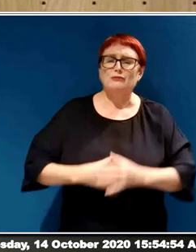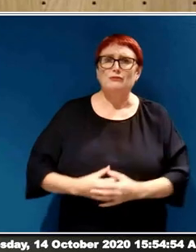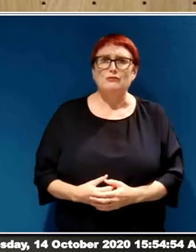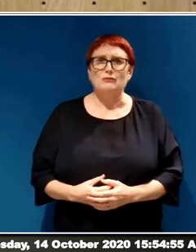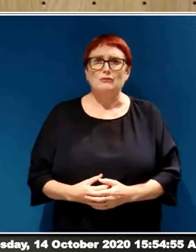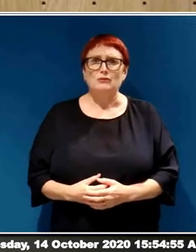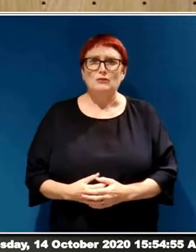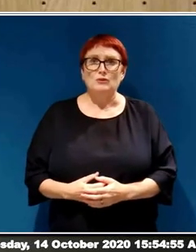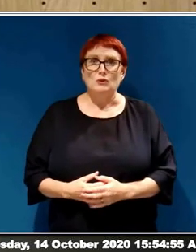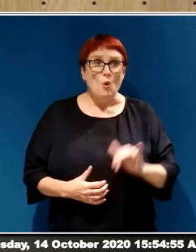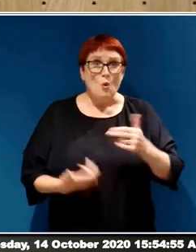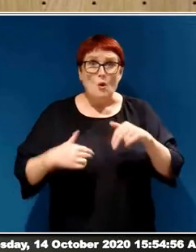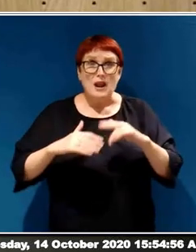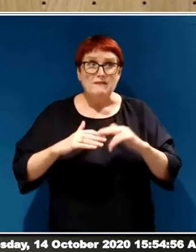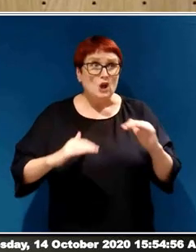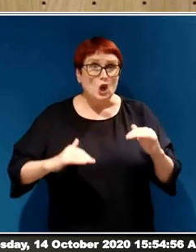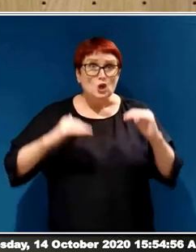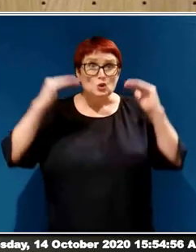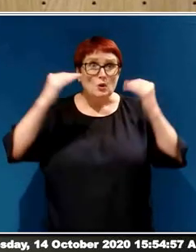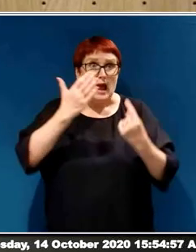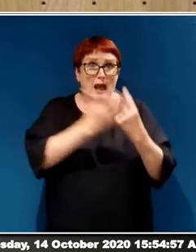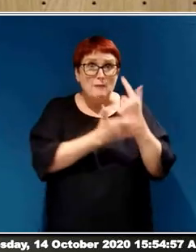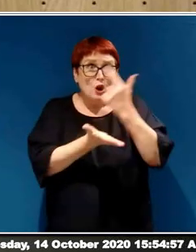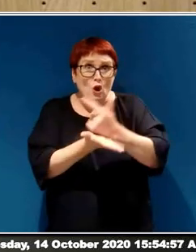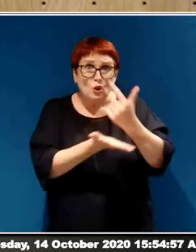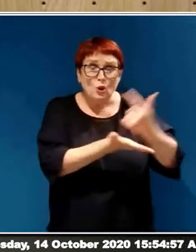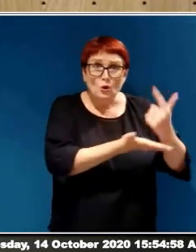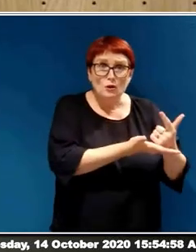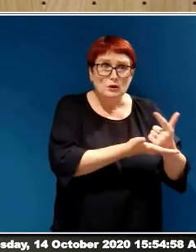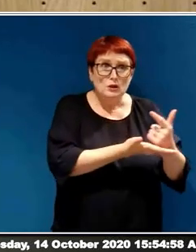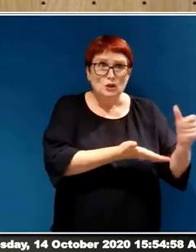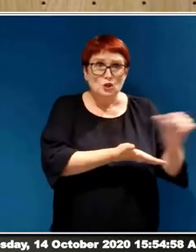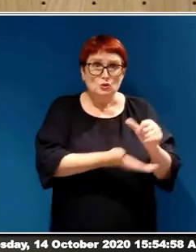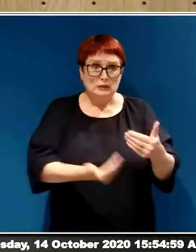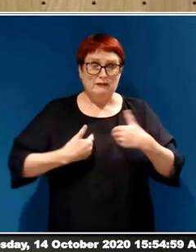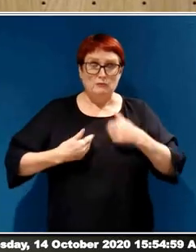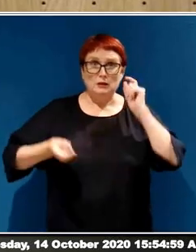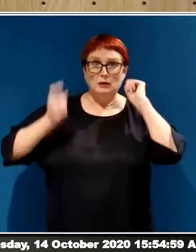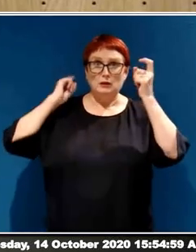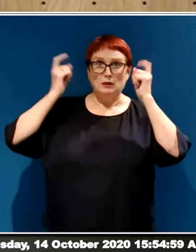We make those judgments based on what parents tell us through our surveys, and what we read